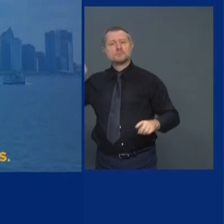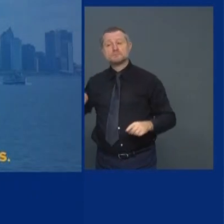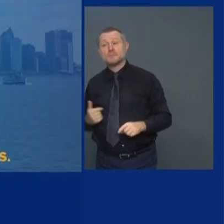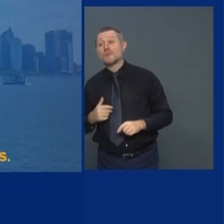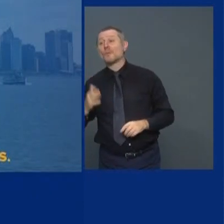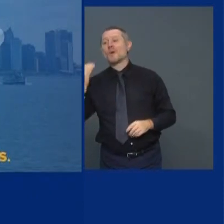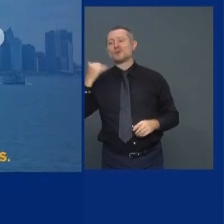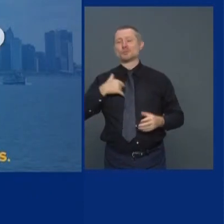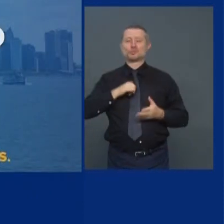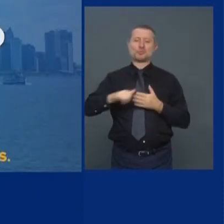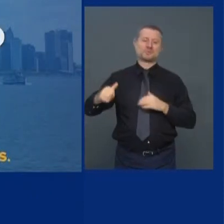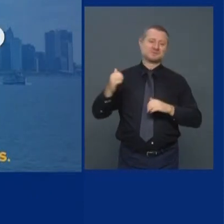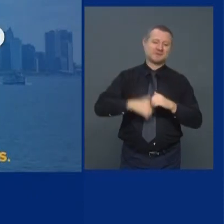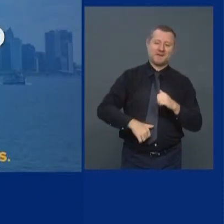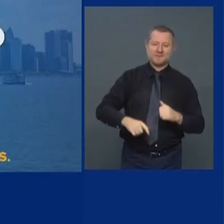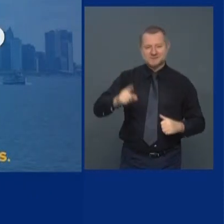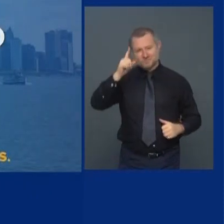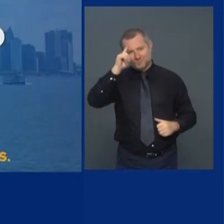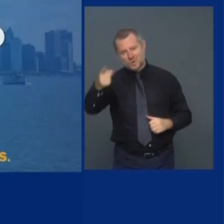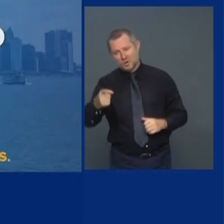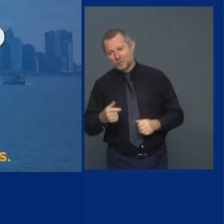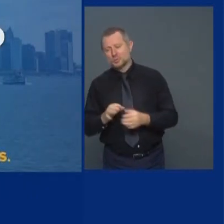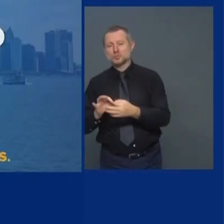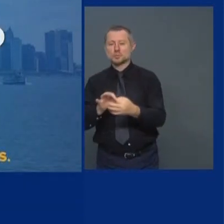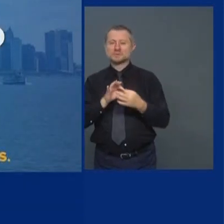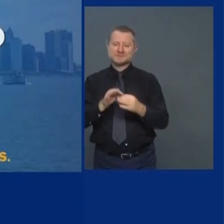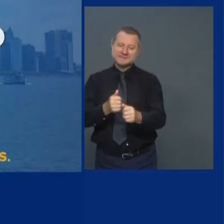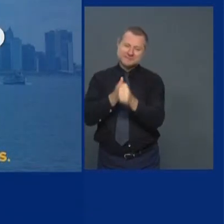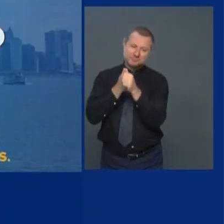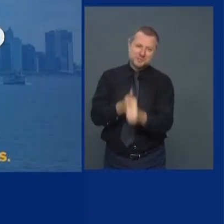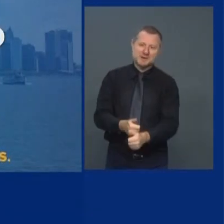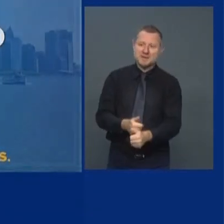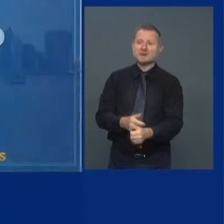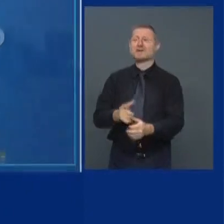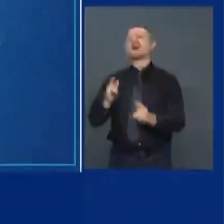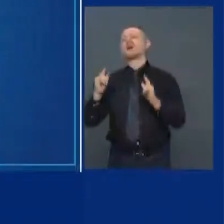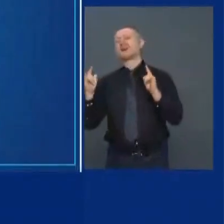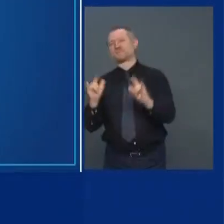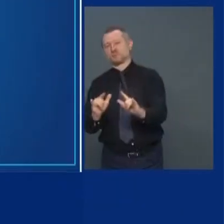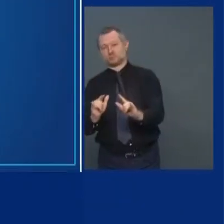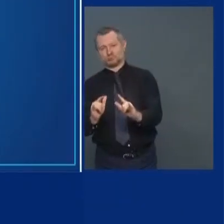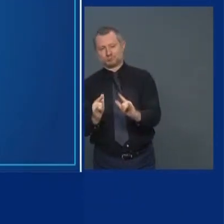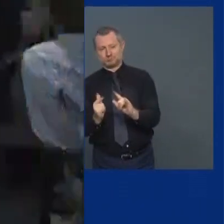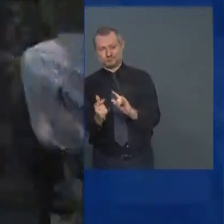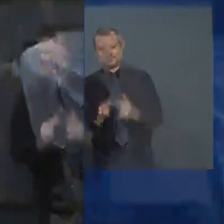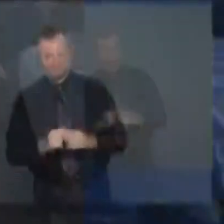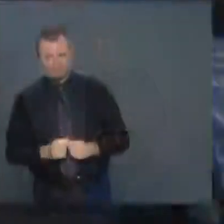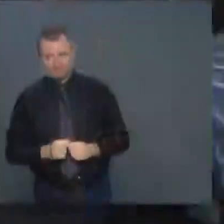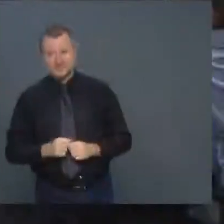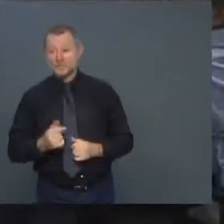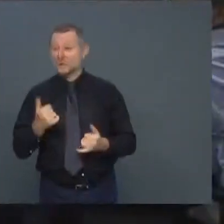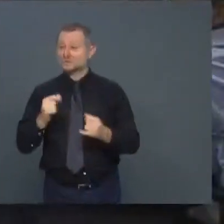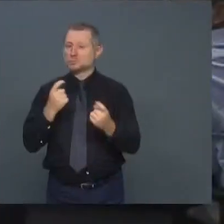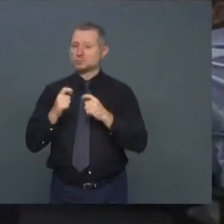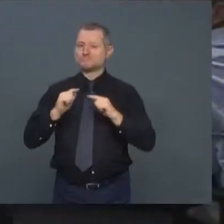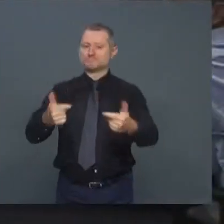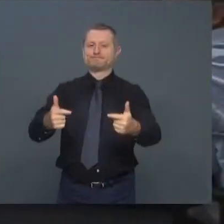WE HAVE COME ACROSS OUR LOT.